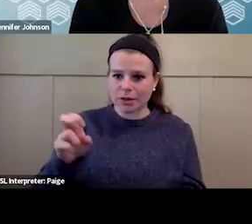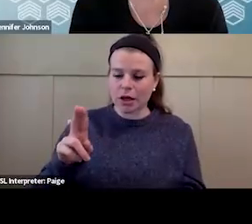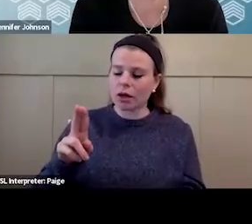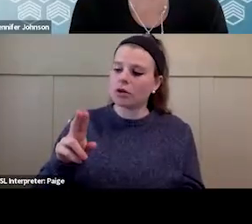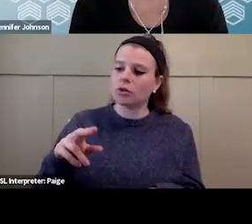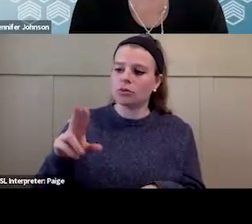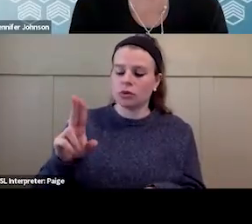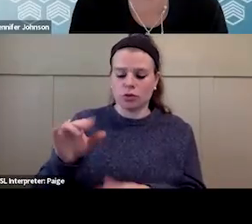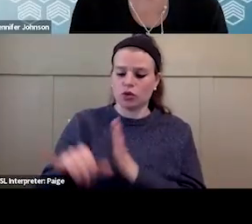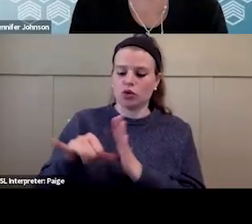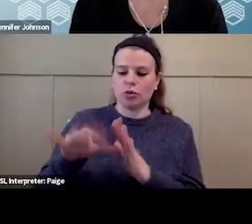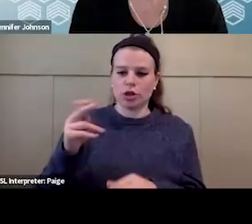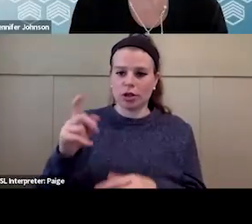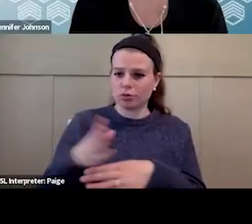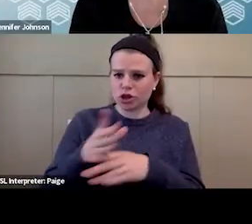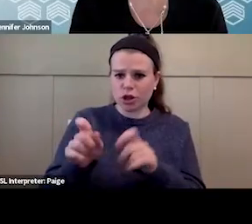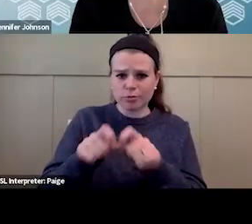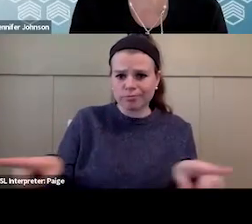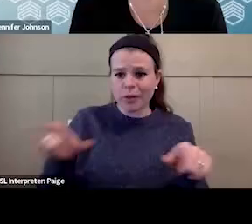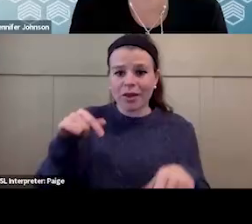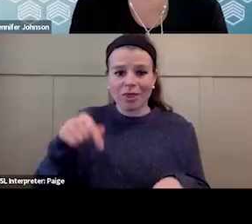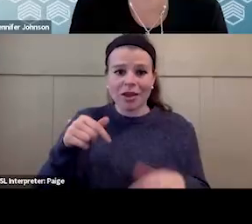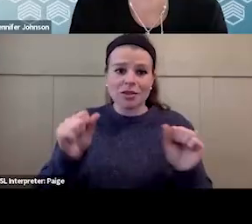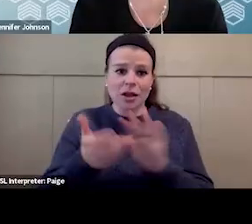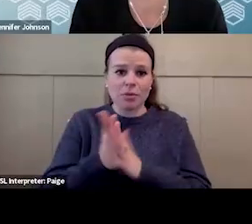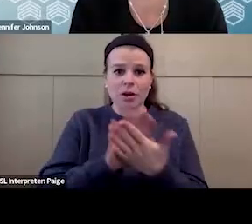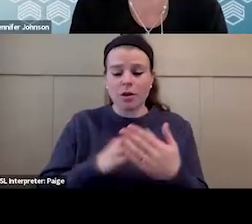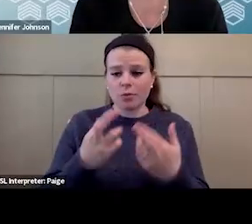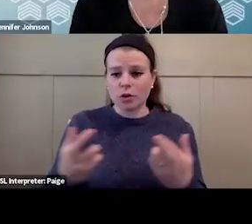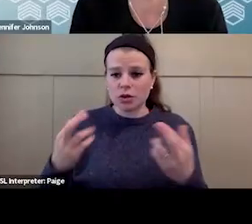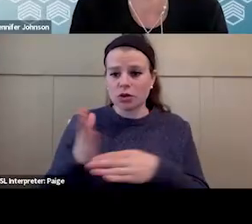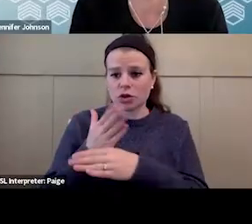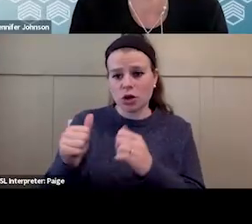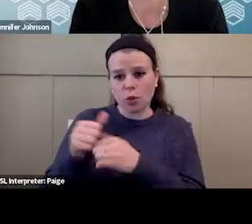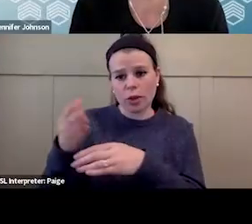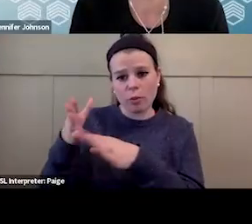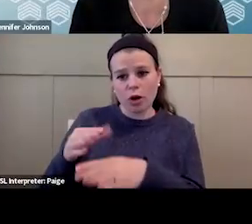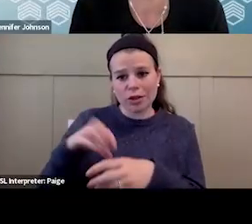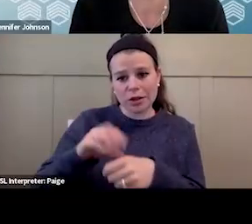Um, this could, this webinar itself could be a resource to share with partners, uh, in your community.